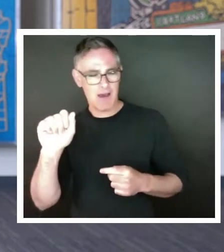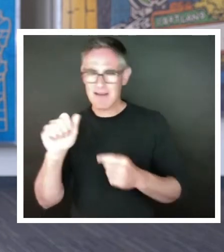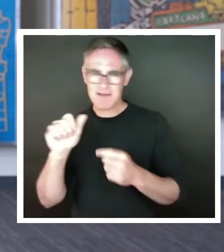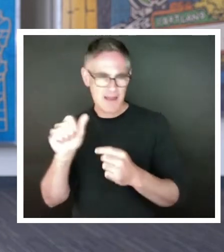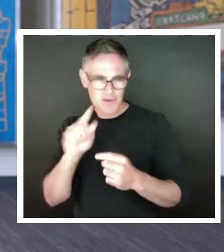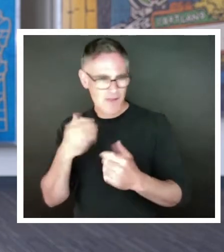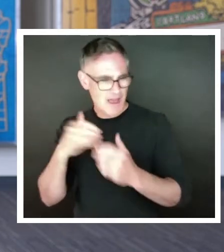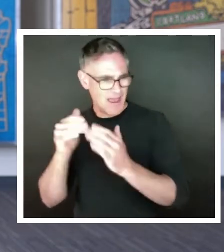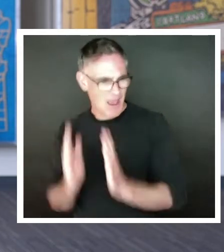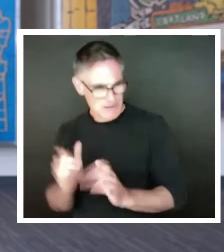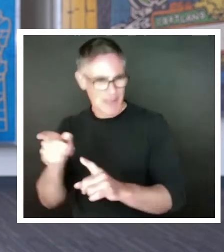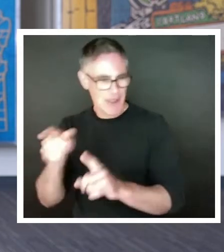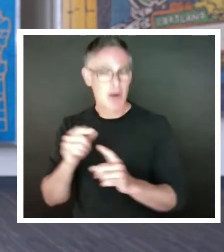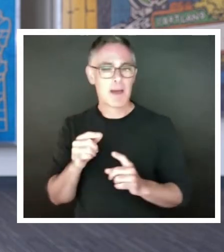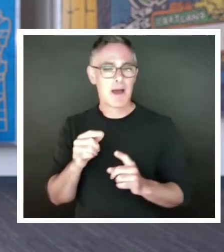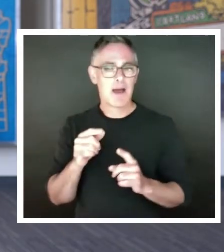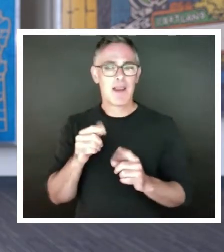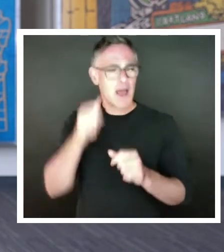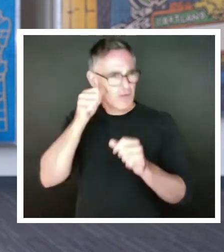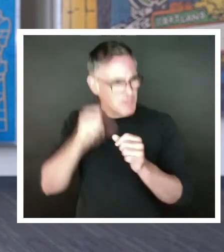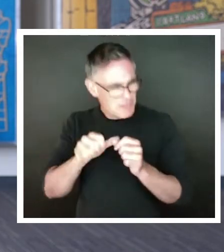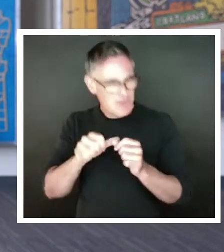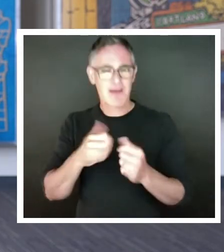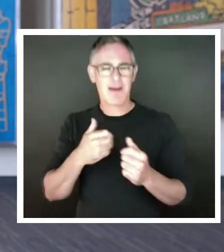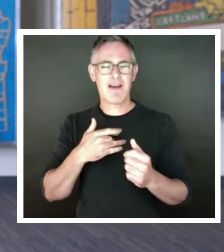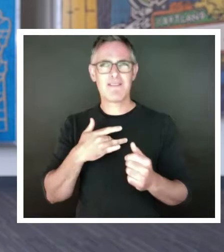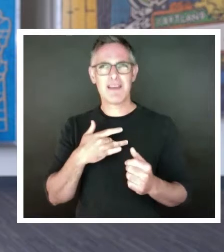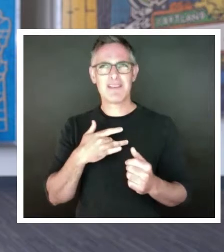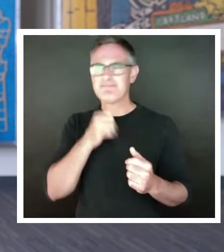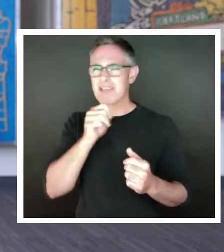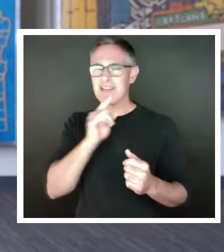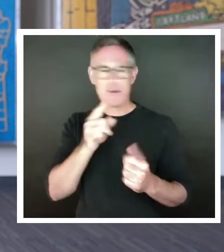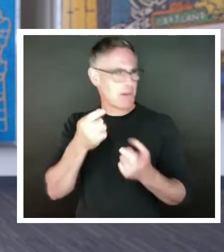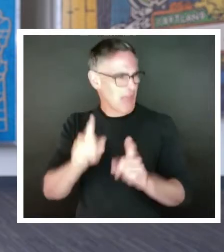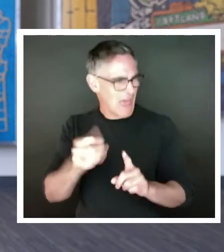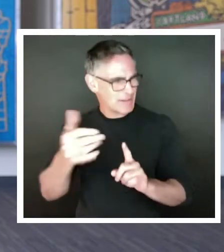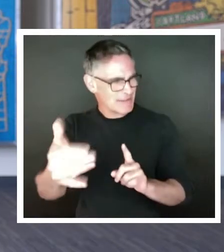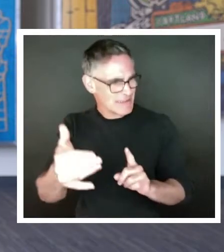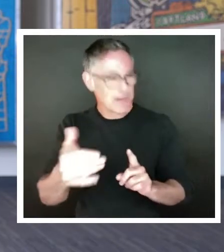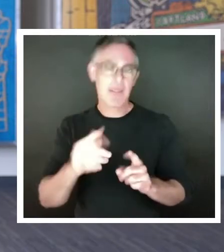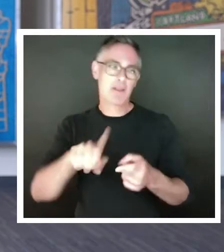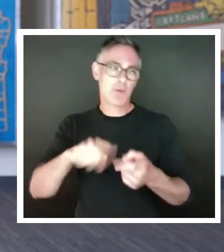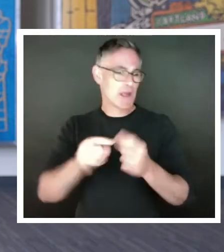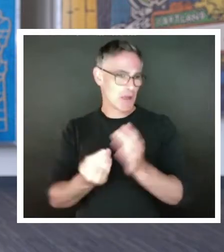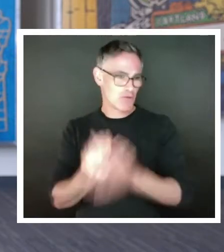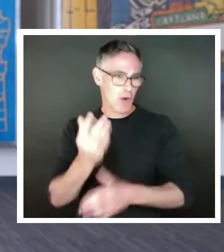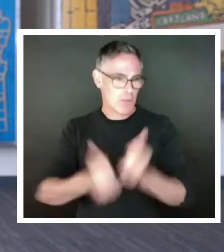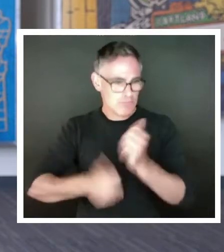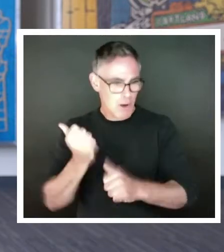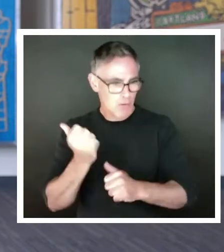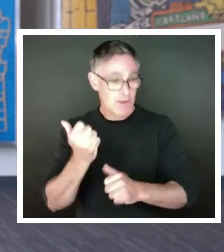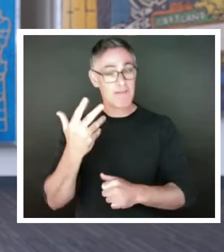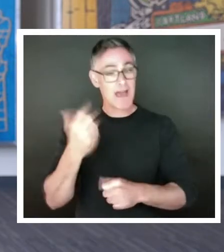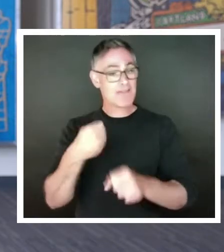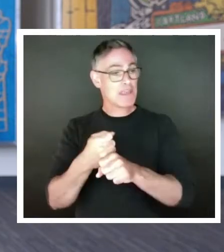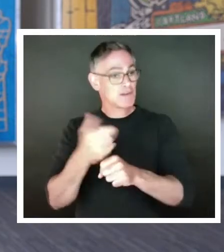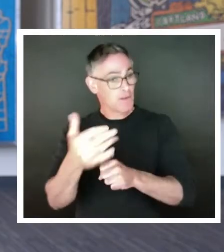but also uncertainty is when we grow and learn the most. In five years, we don't know where we'll be. Life is unpredictable,